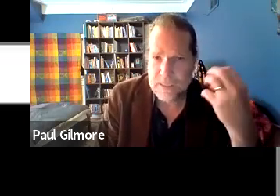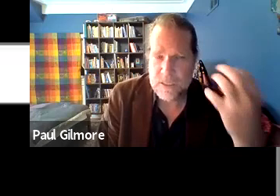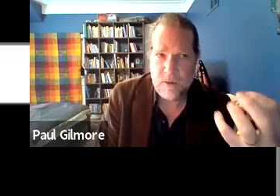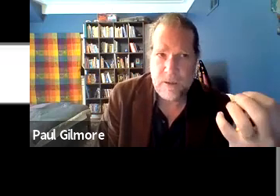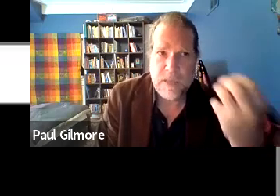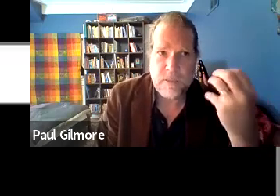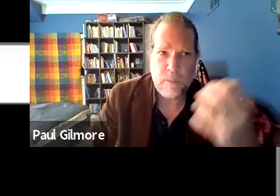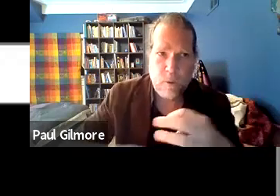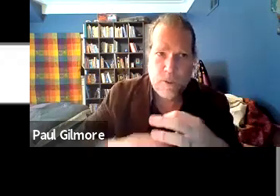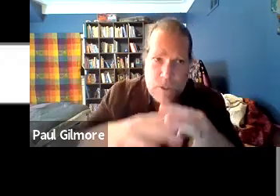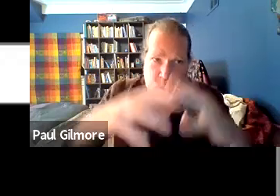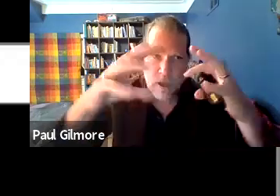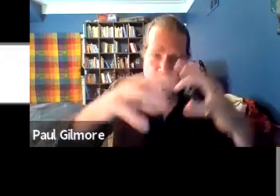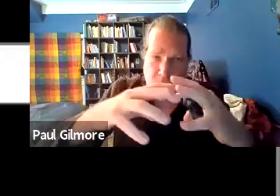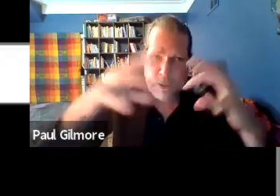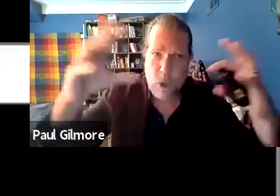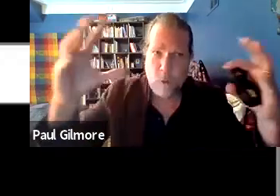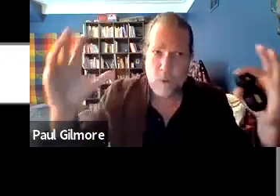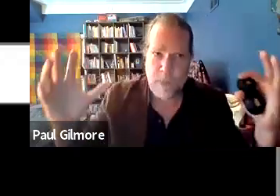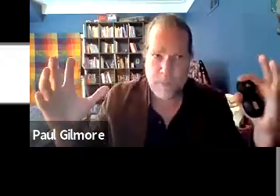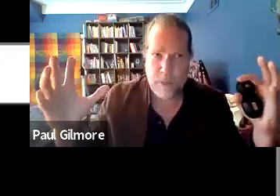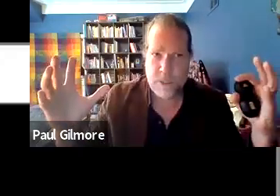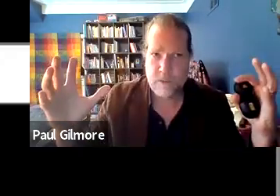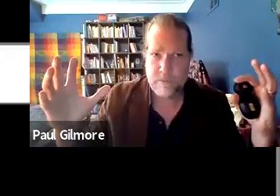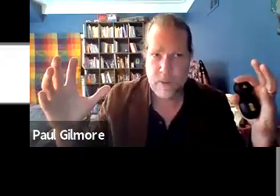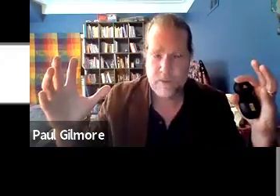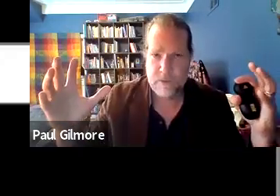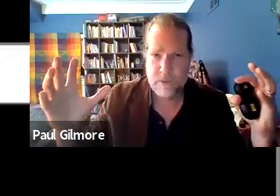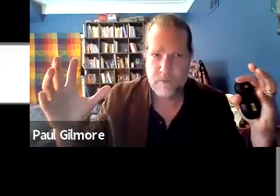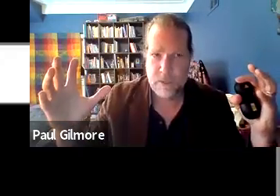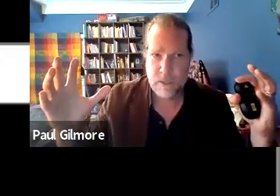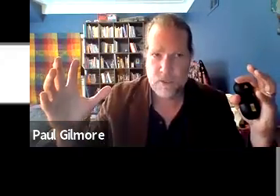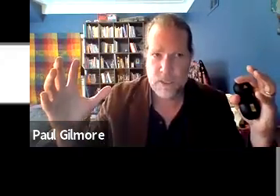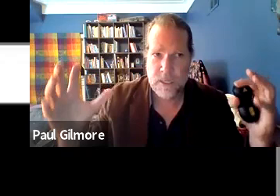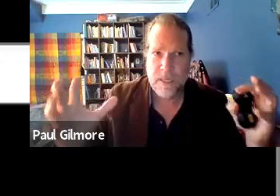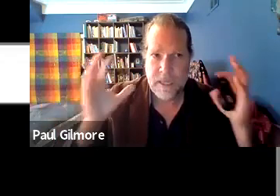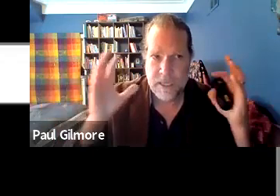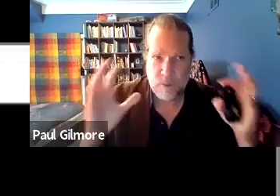consider them as a proportion to the of the total population of the of the country. It's